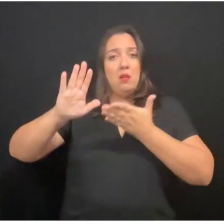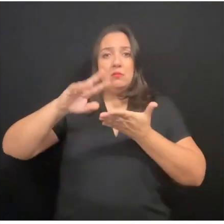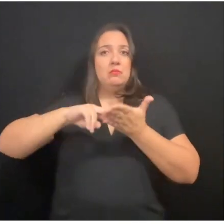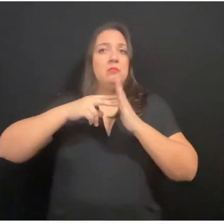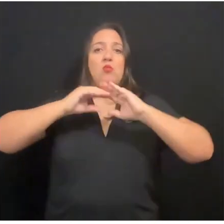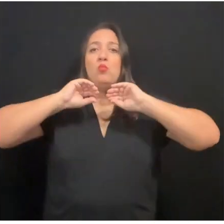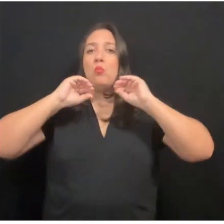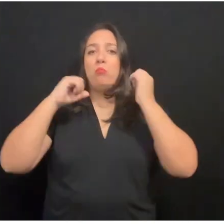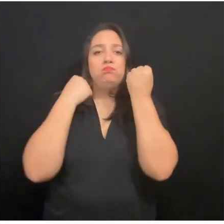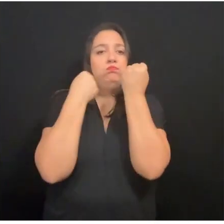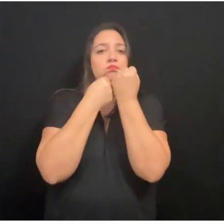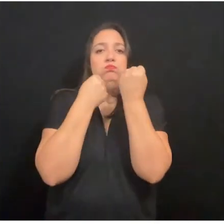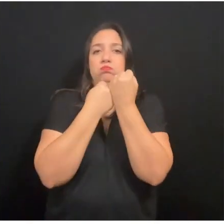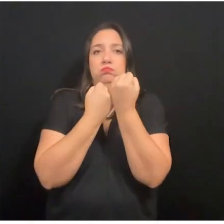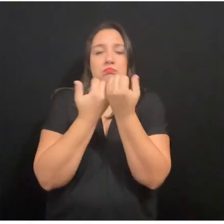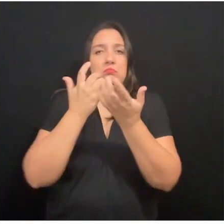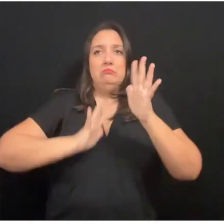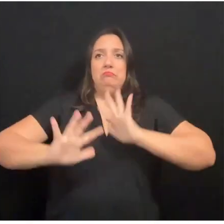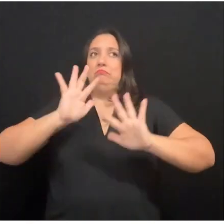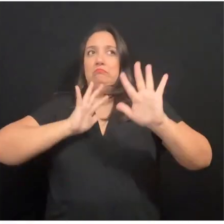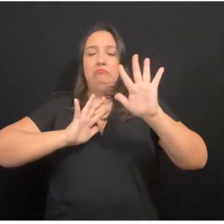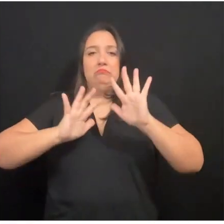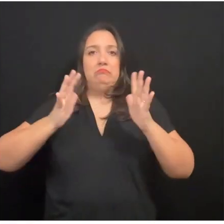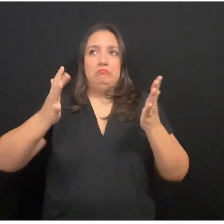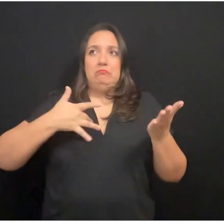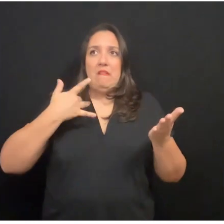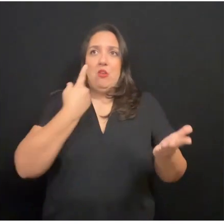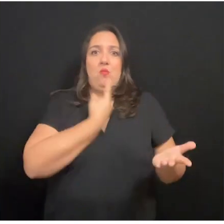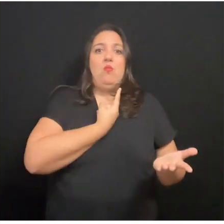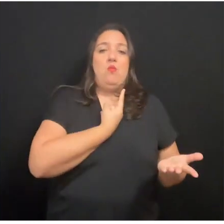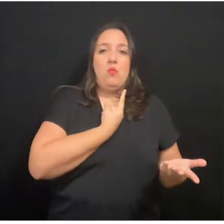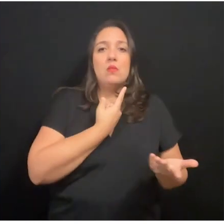so there was absolutely no information. I was swimming in the dark by myself